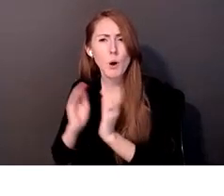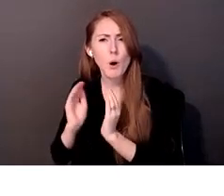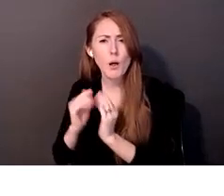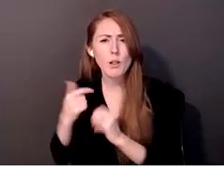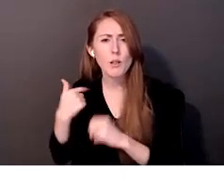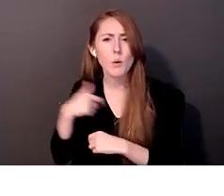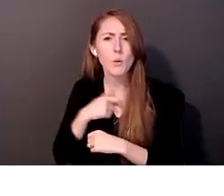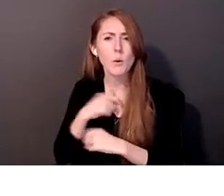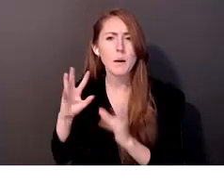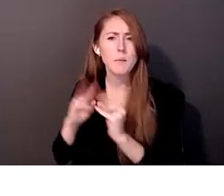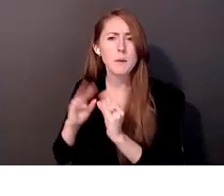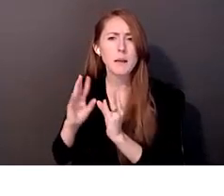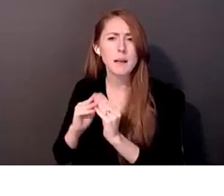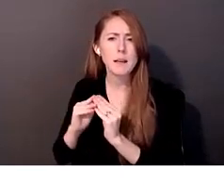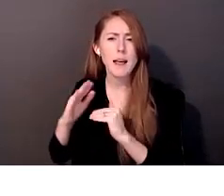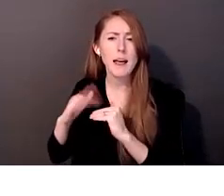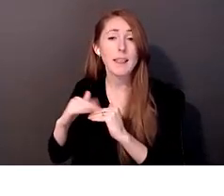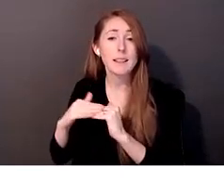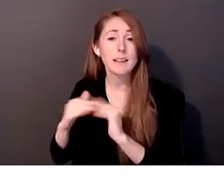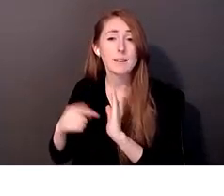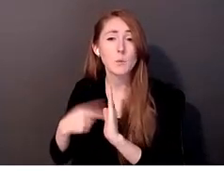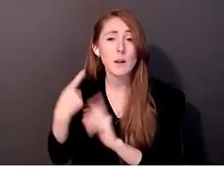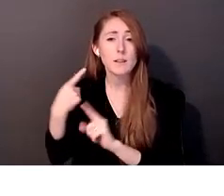and so we learned a lot with each other.